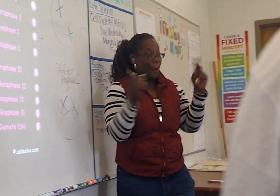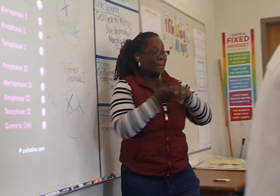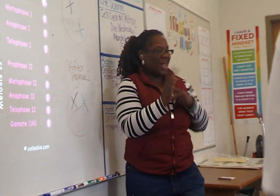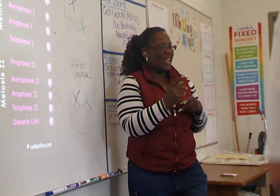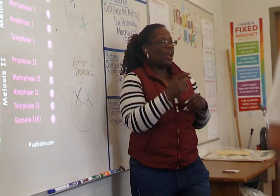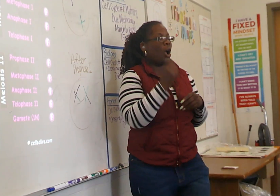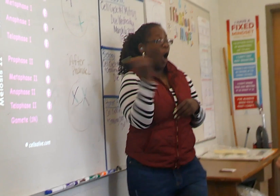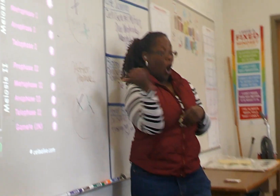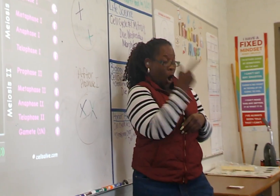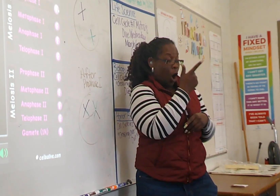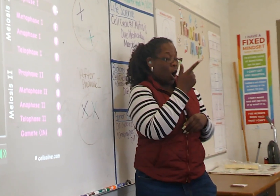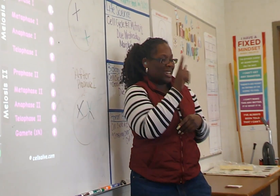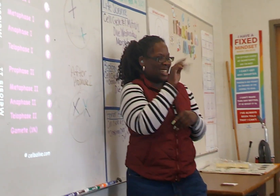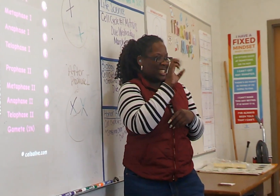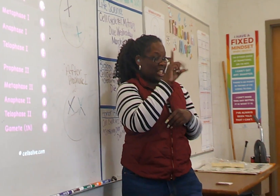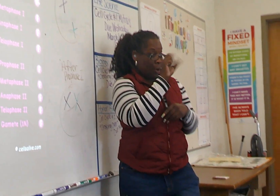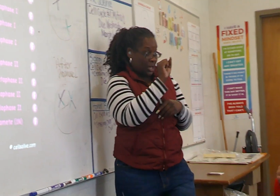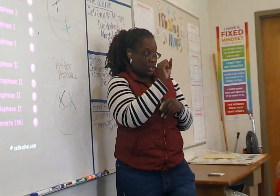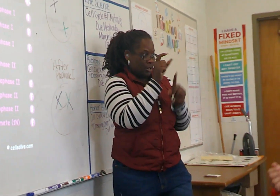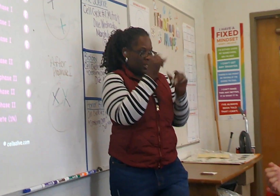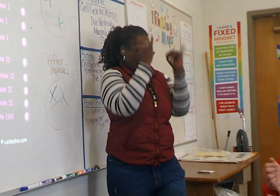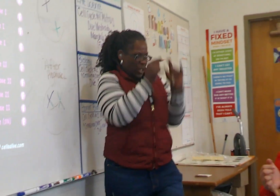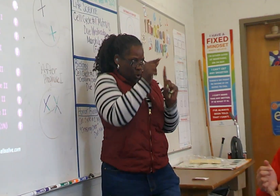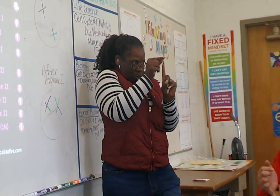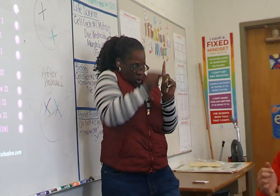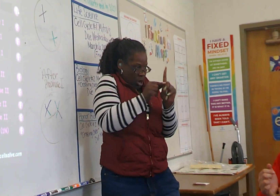They separate, which means all the individual tetrads